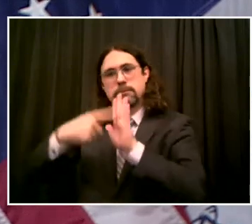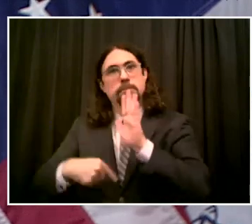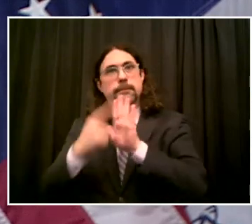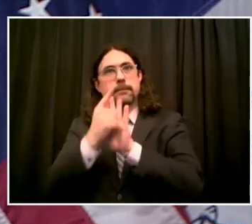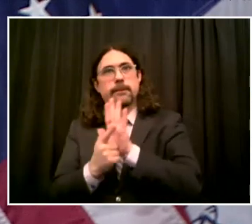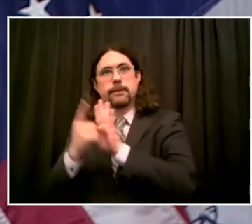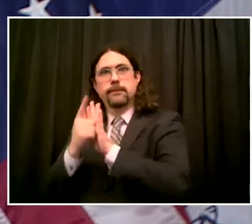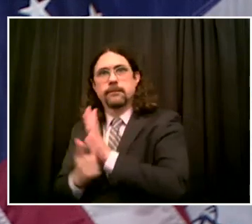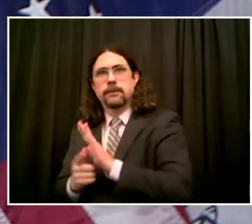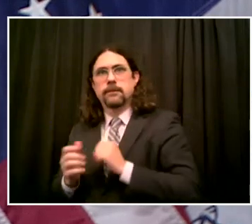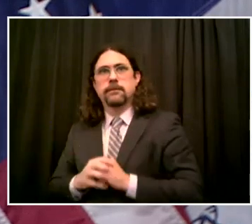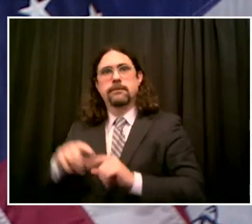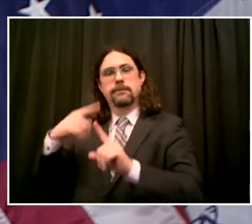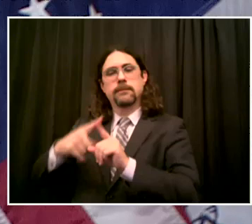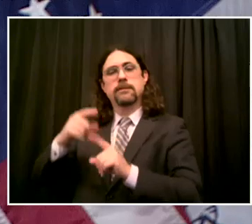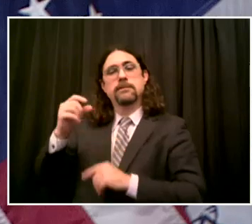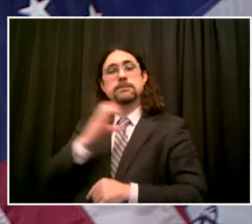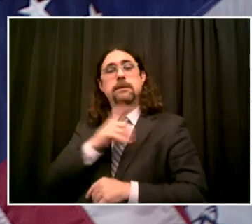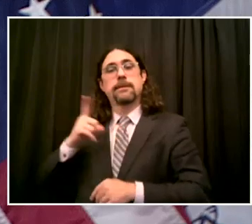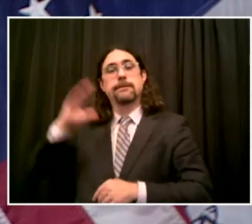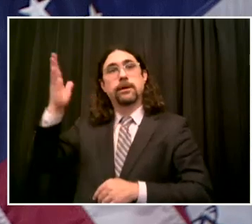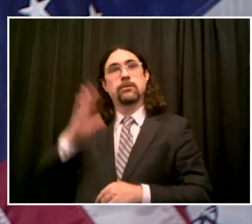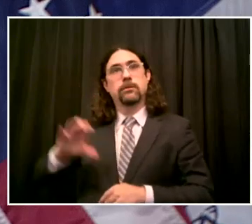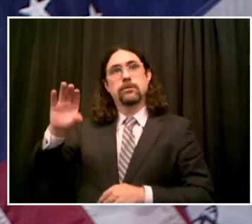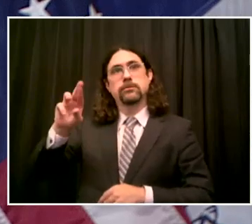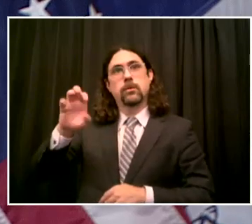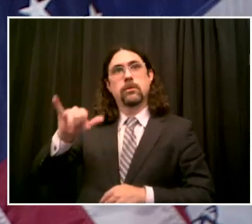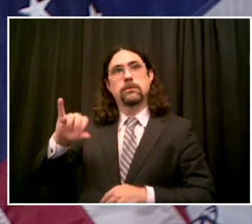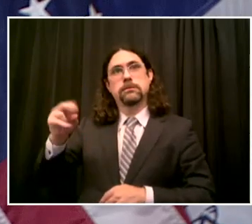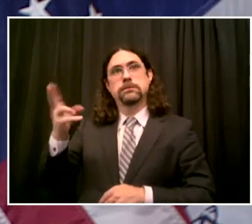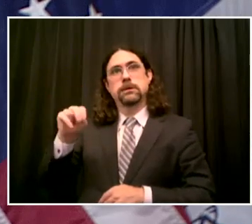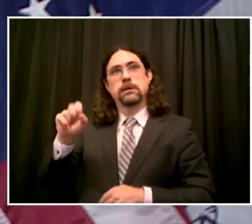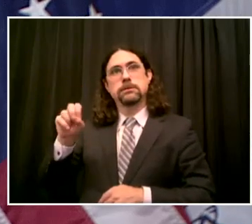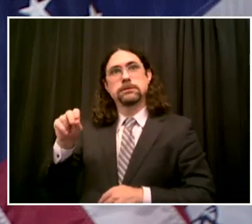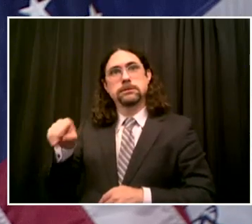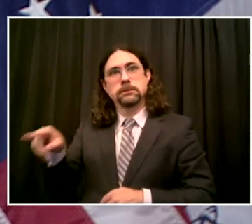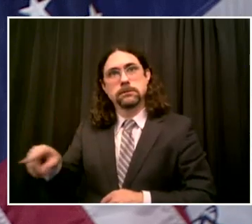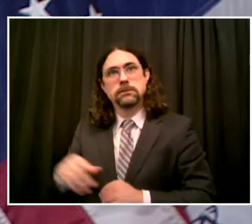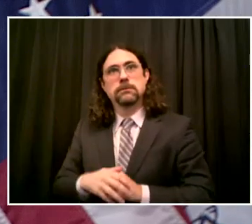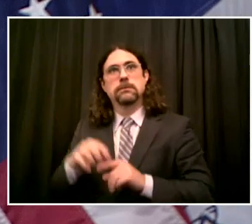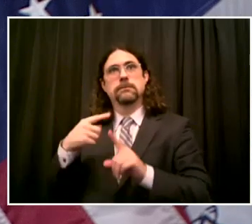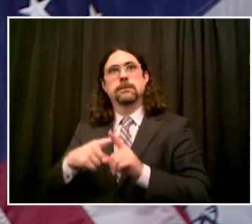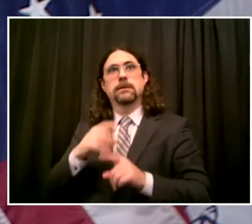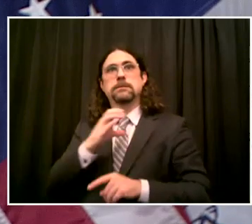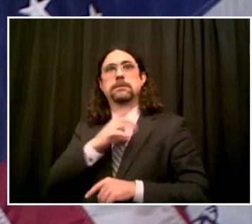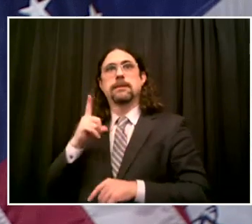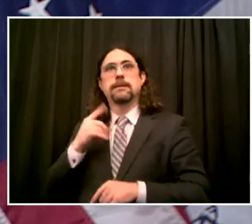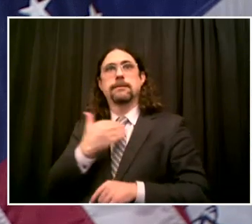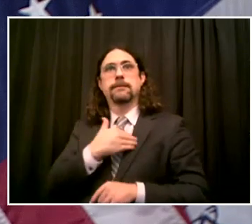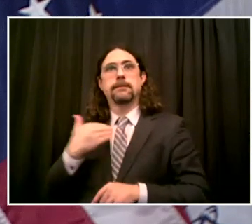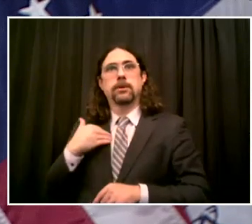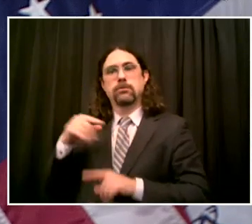GOOD WORK YOU DID ON THIS LEGISLATION AND I WANT TO THANK OF COURSE SPEAKER COREY JOHNSONND A ALL OF THE